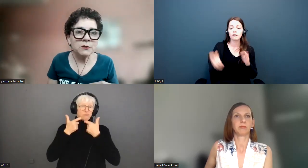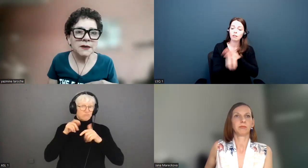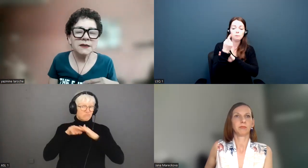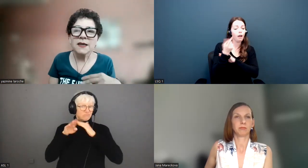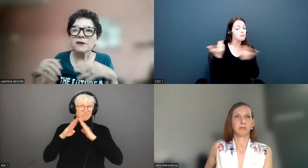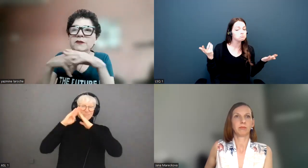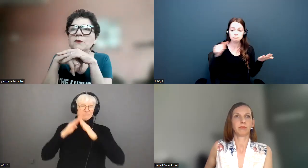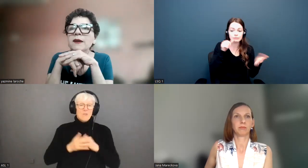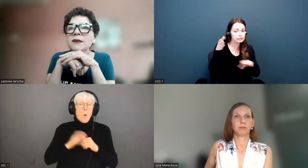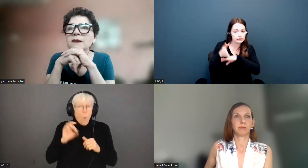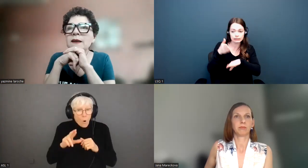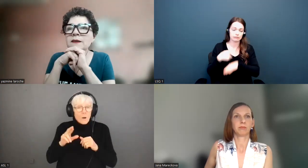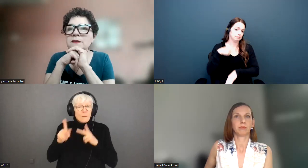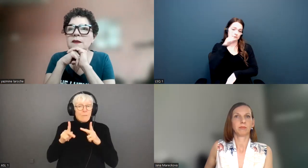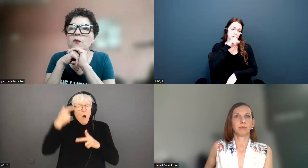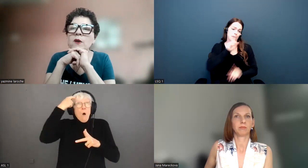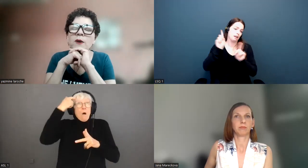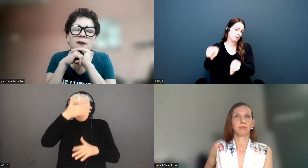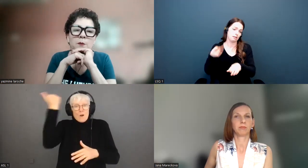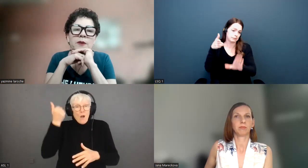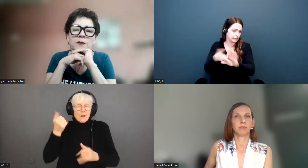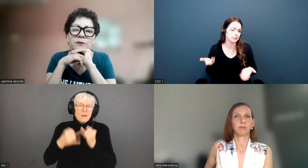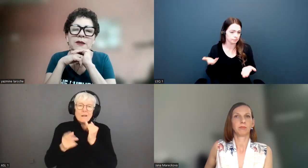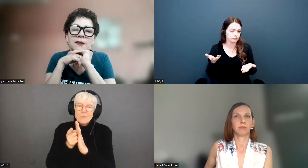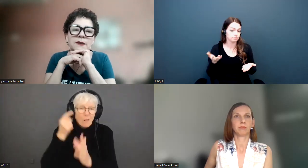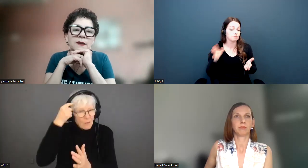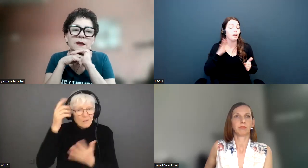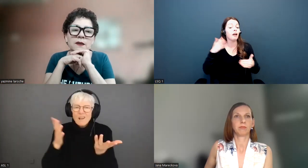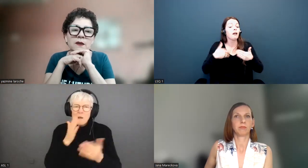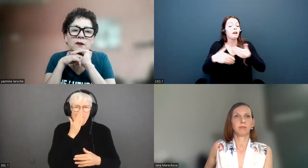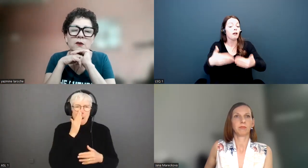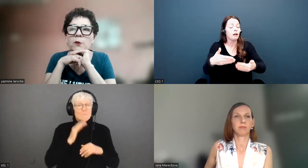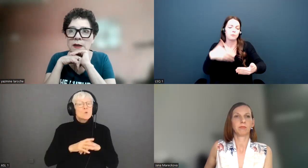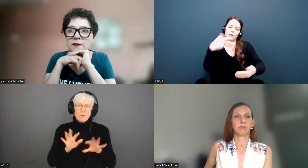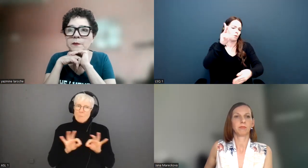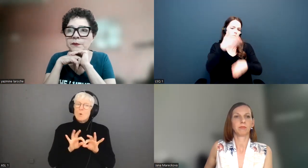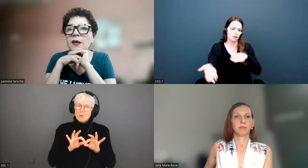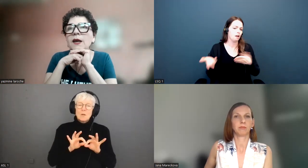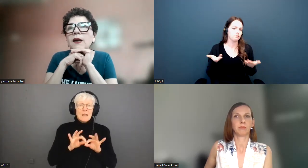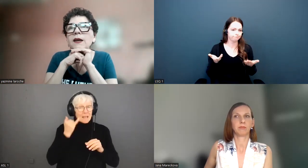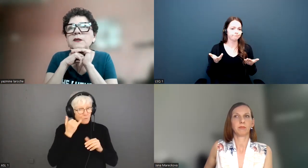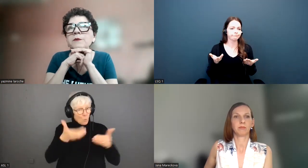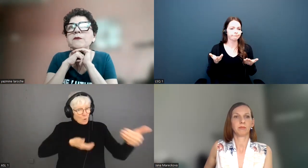late so I think that is a great way to help people feel that you're welcome in terms of